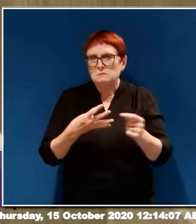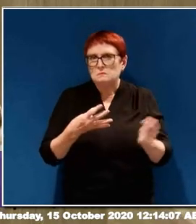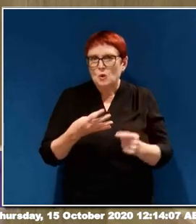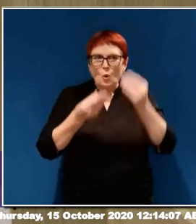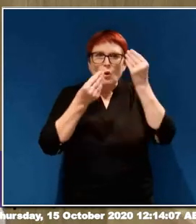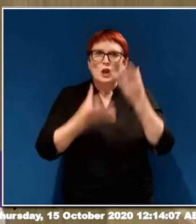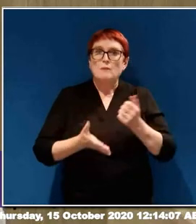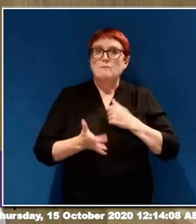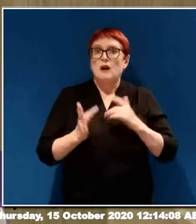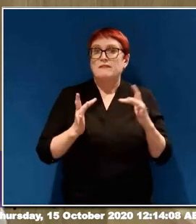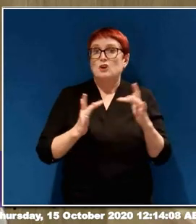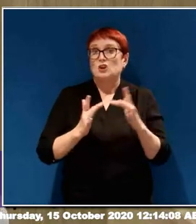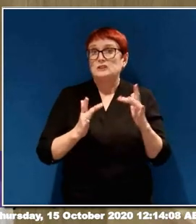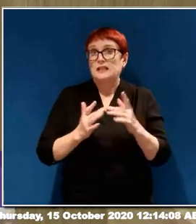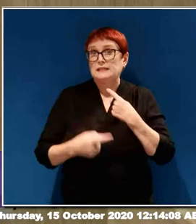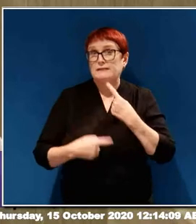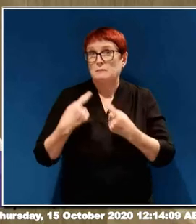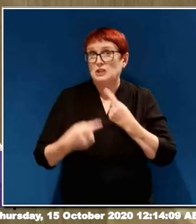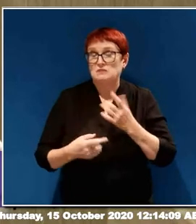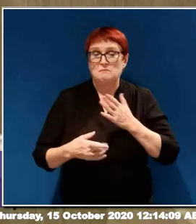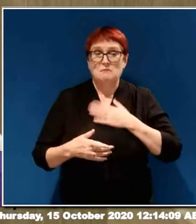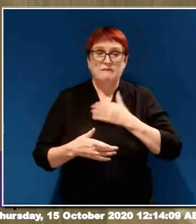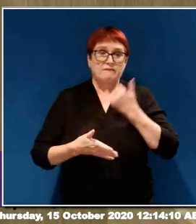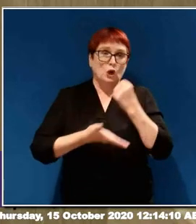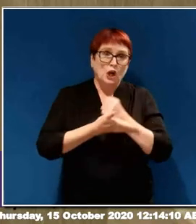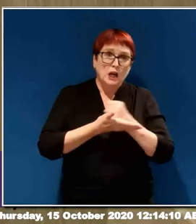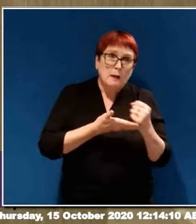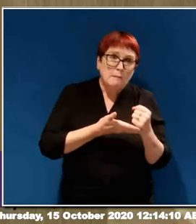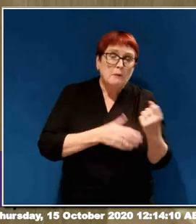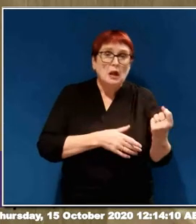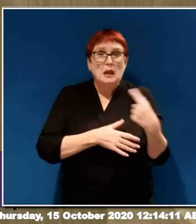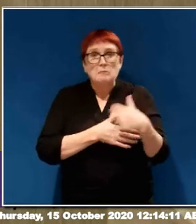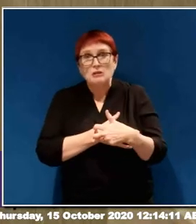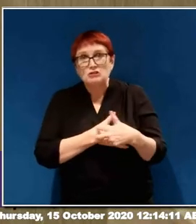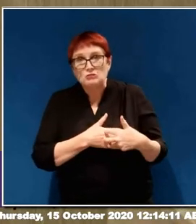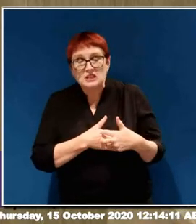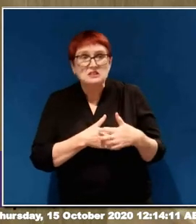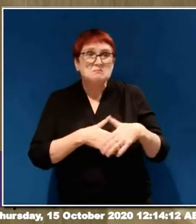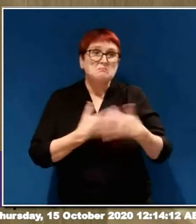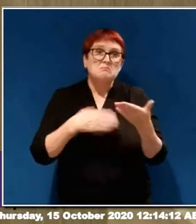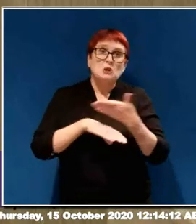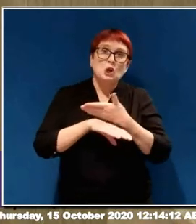that might be new or that, you know, they need to be aware of.